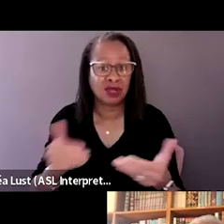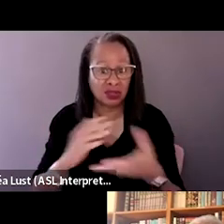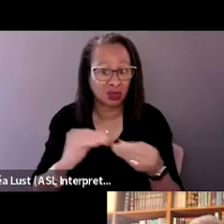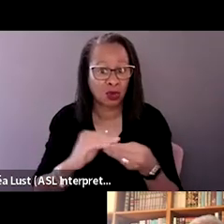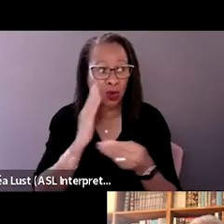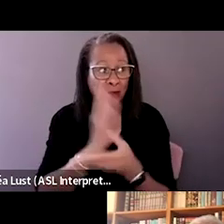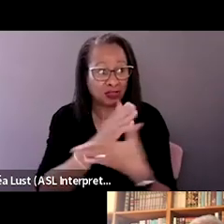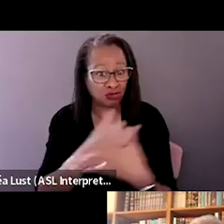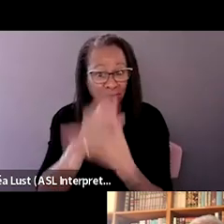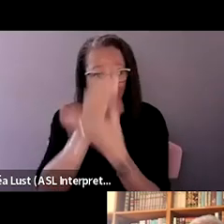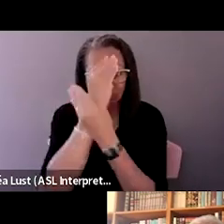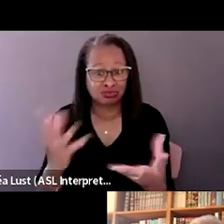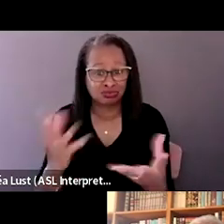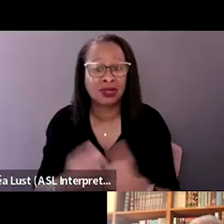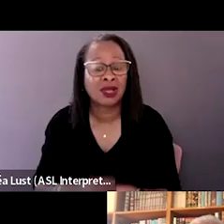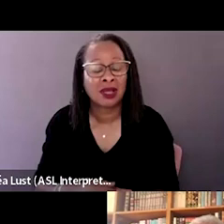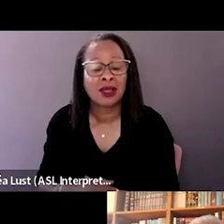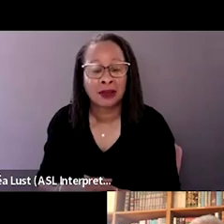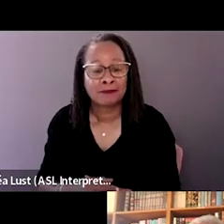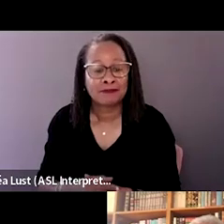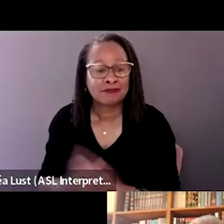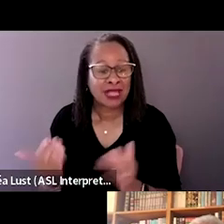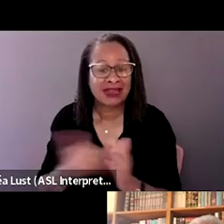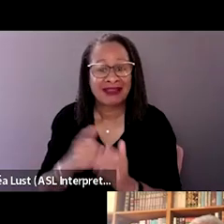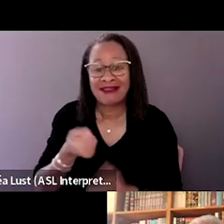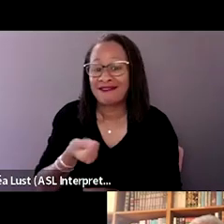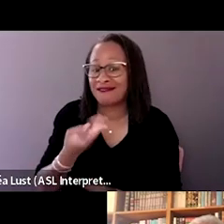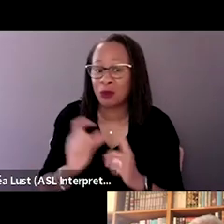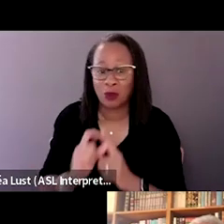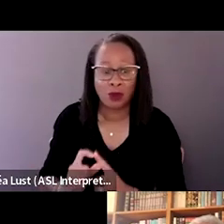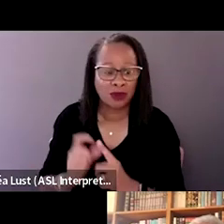And again, just a few words, what is interesting